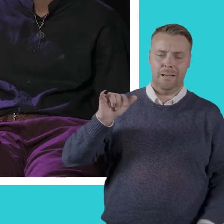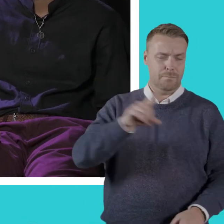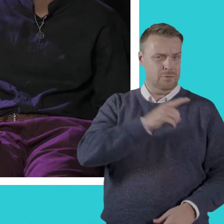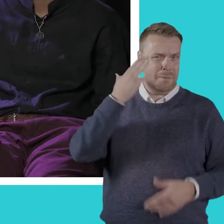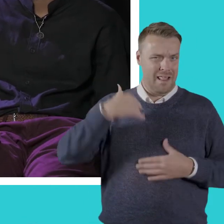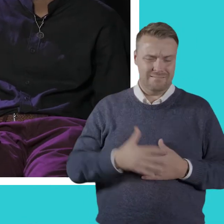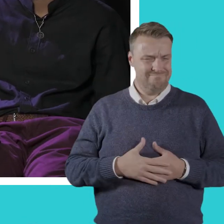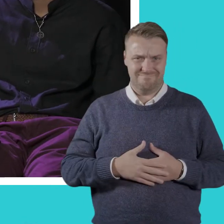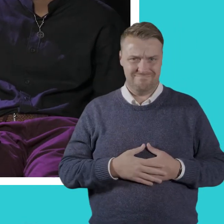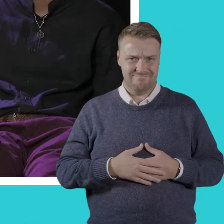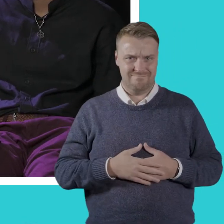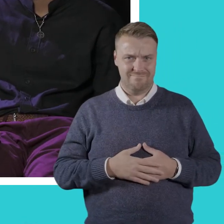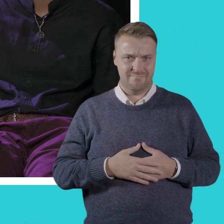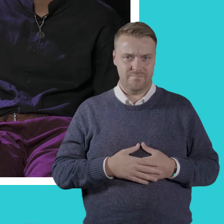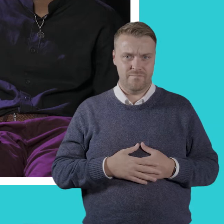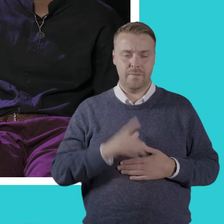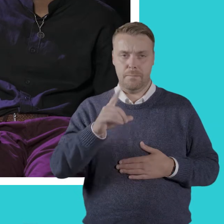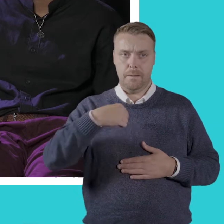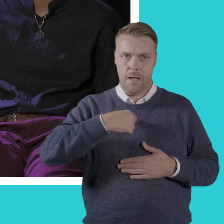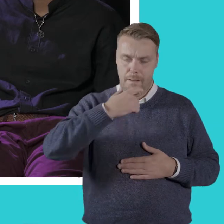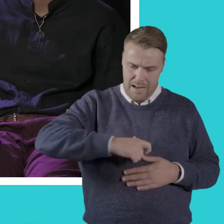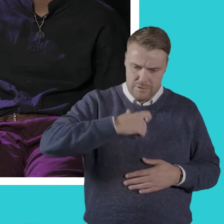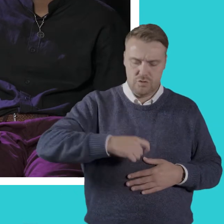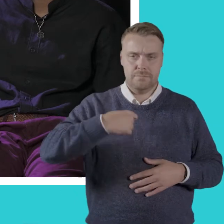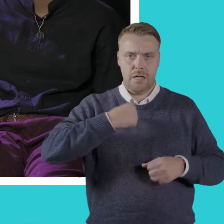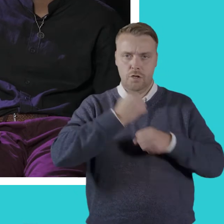thing that I think as a result of my identity and resort my gender my race so I think it's really